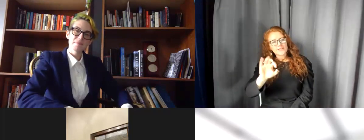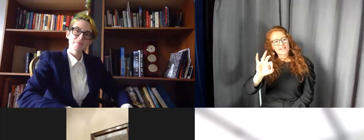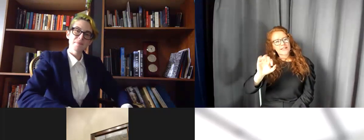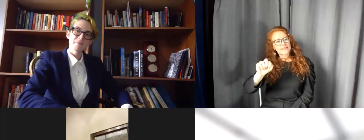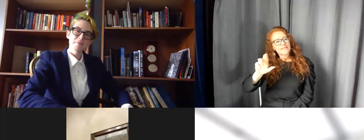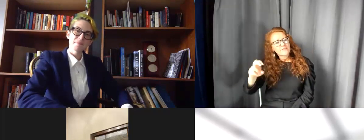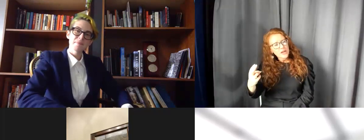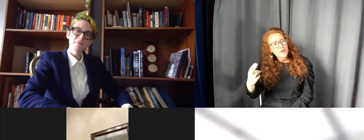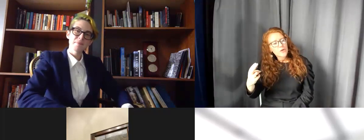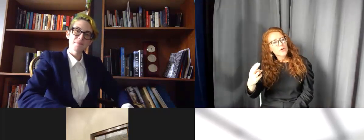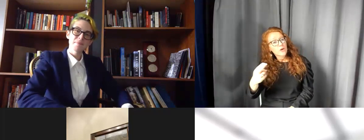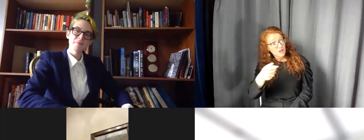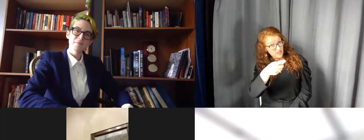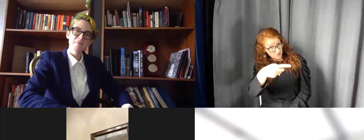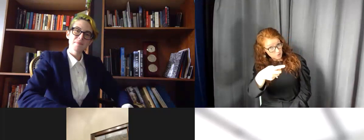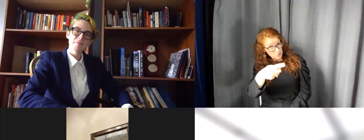Jordan Radford: Do you agree with that? What do you?